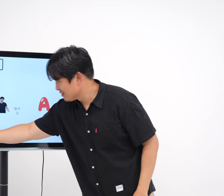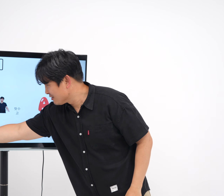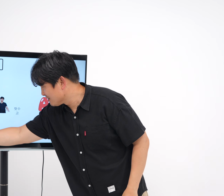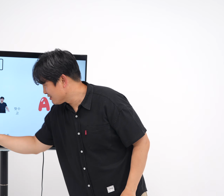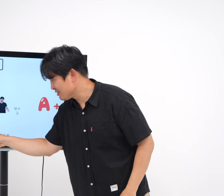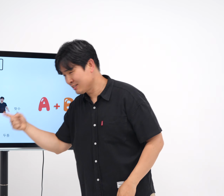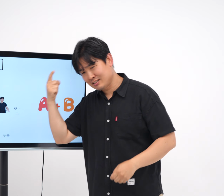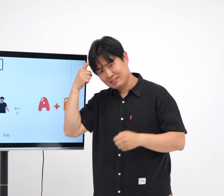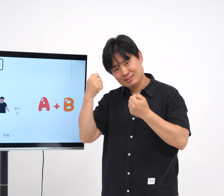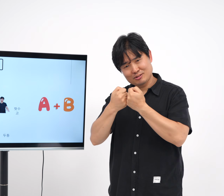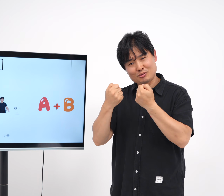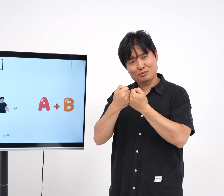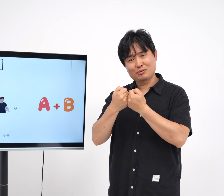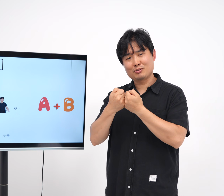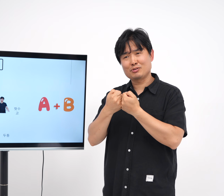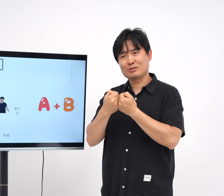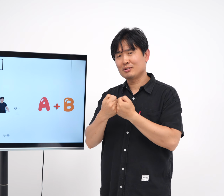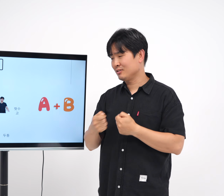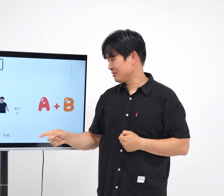are not idiomatic expressions